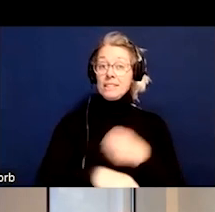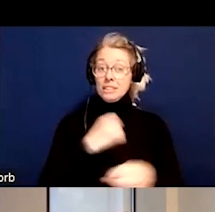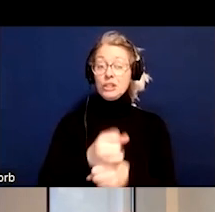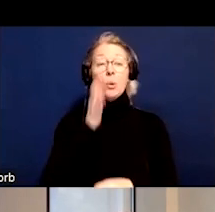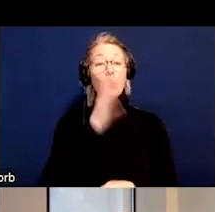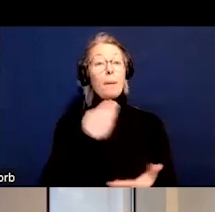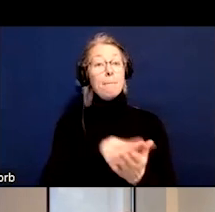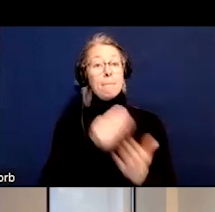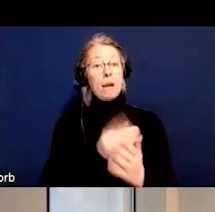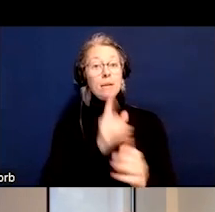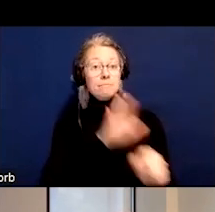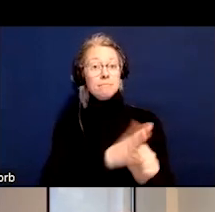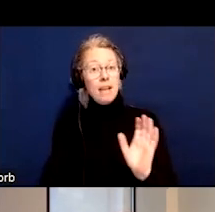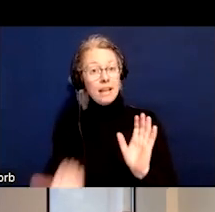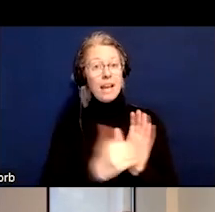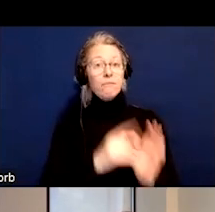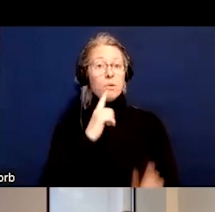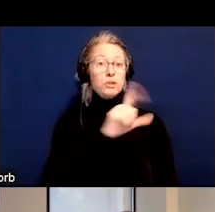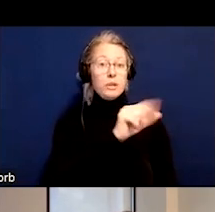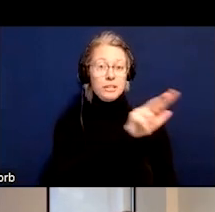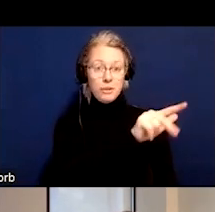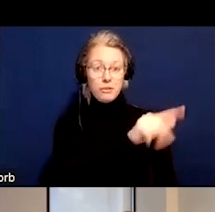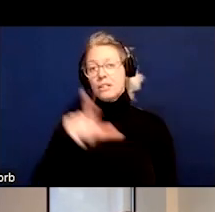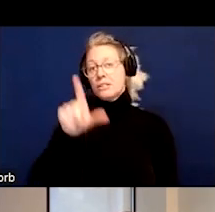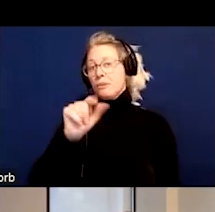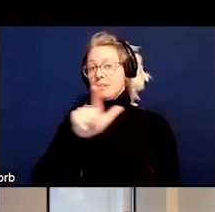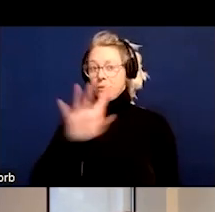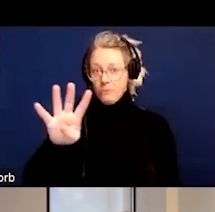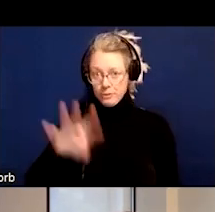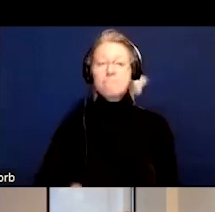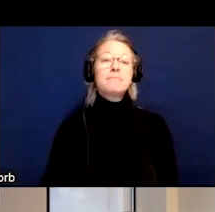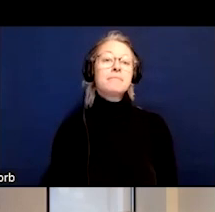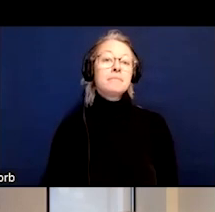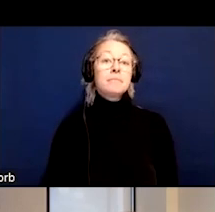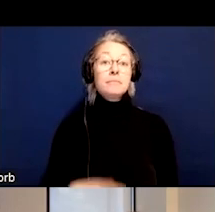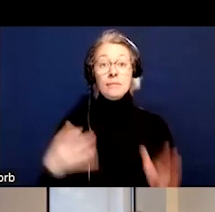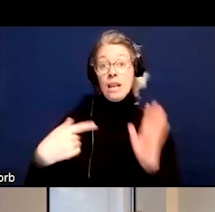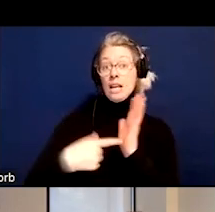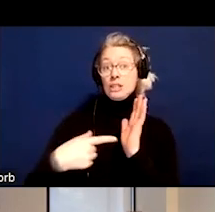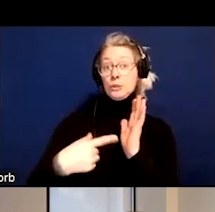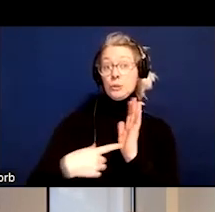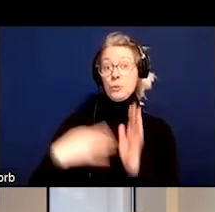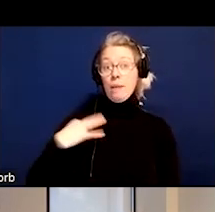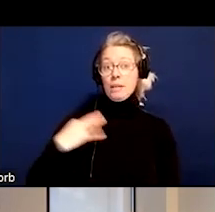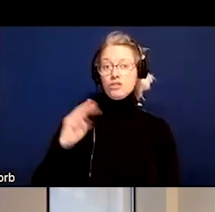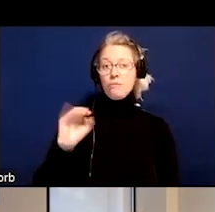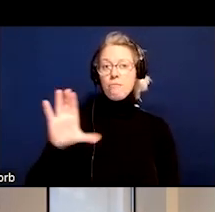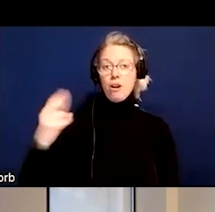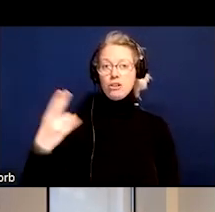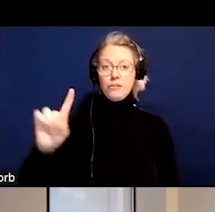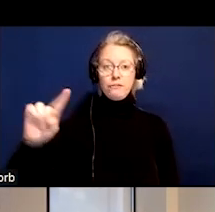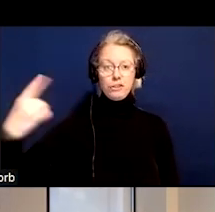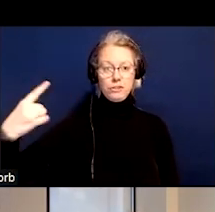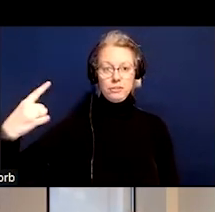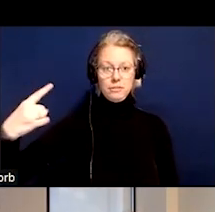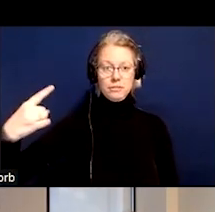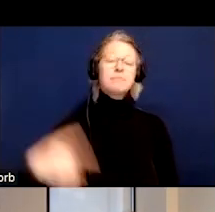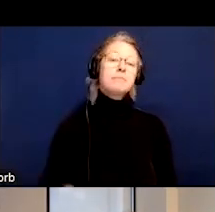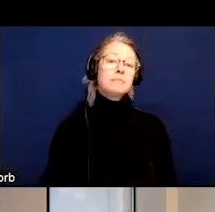cycle of 2023 and 2024. The application deadline is March 1st and the application will constitute